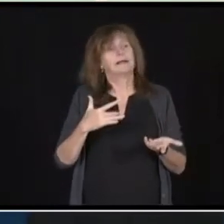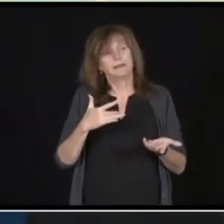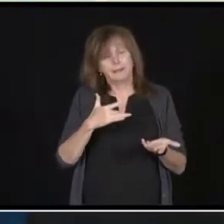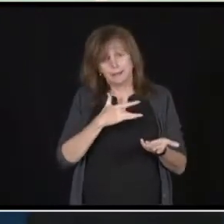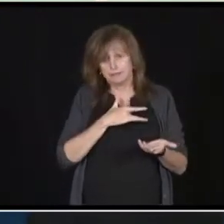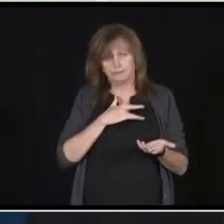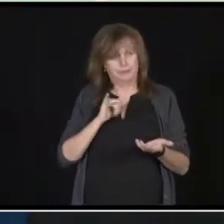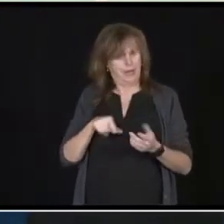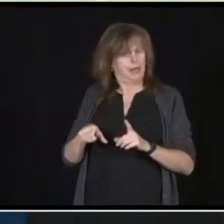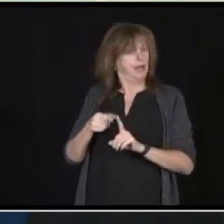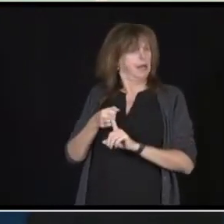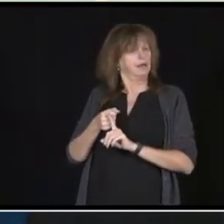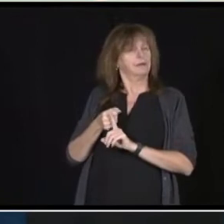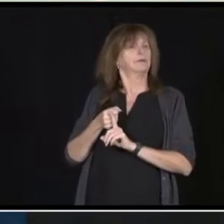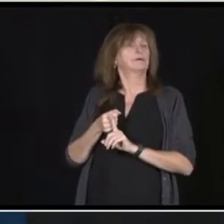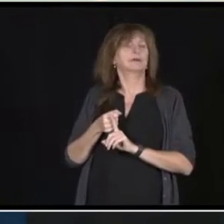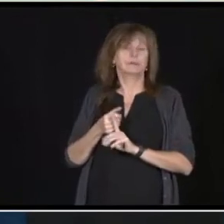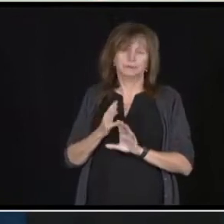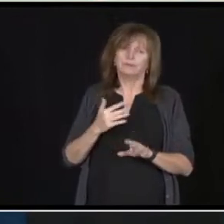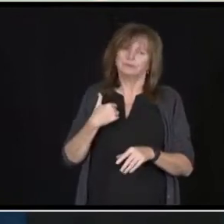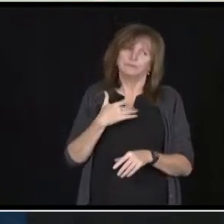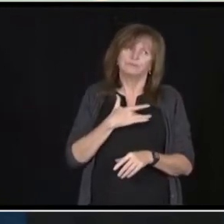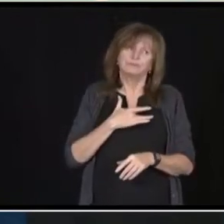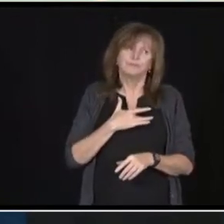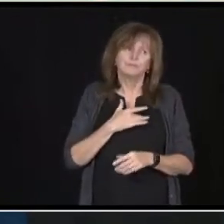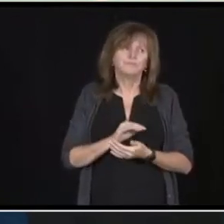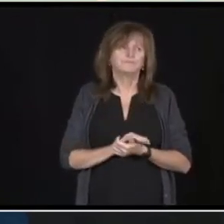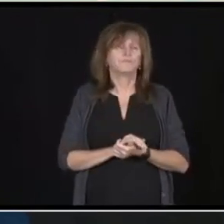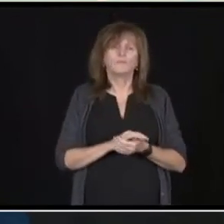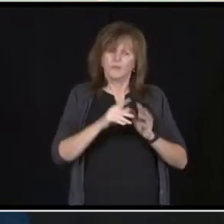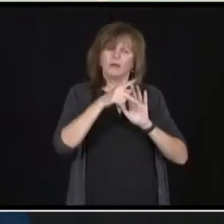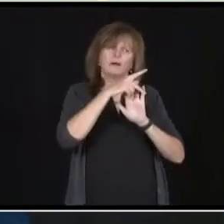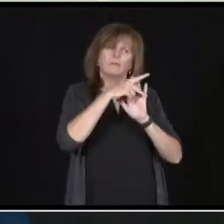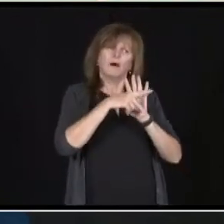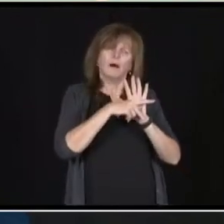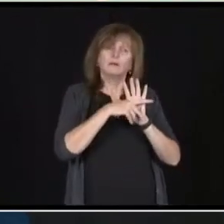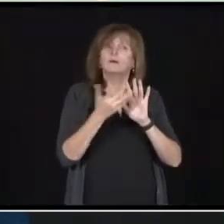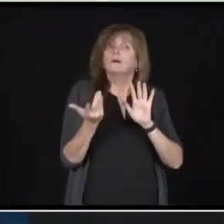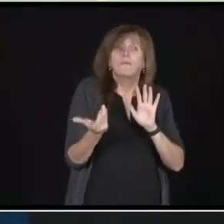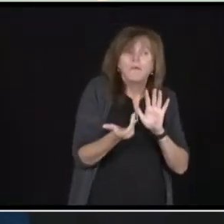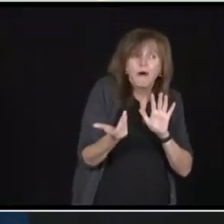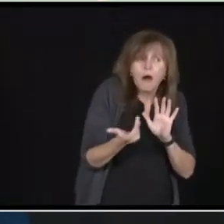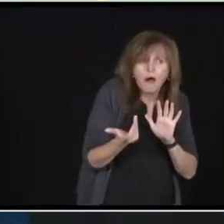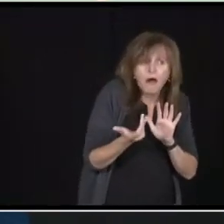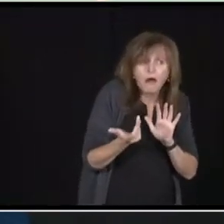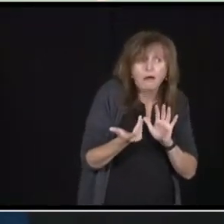Thank you very much, that is obviously a very compassionate situation. And the policies should be that